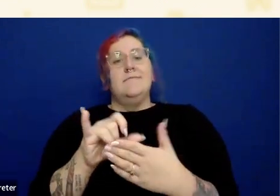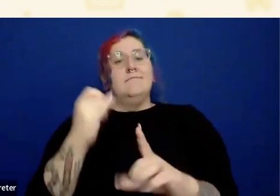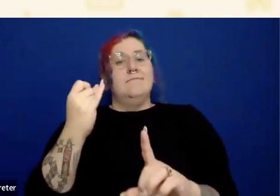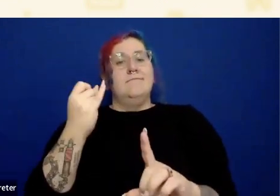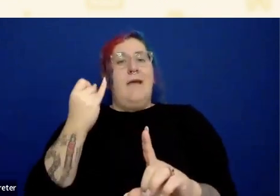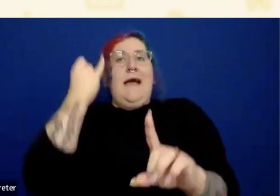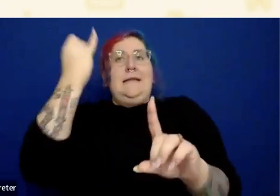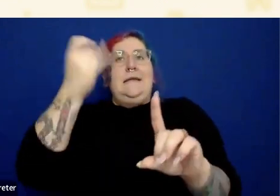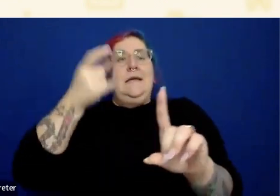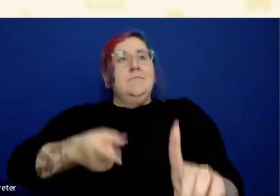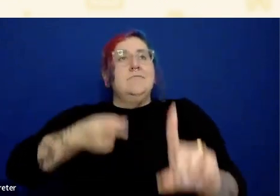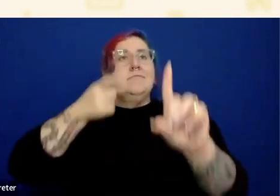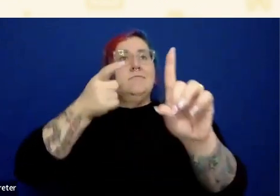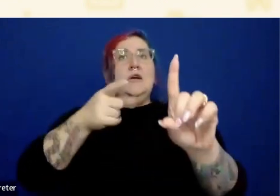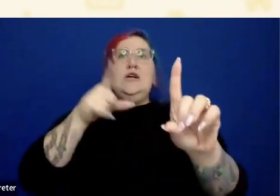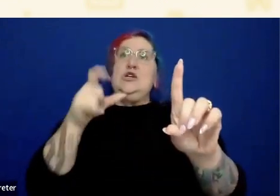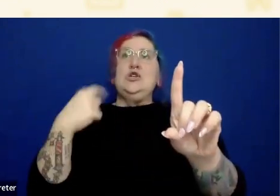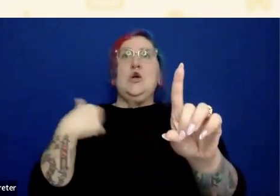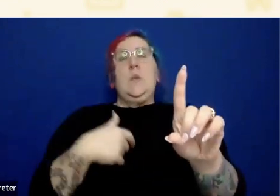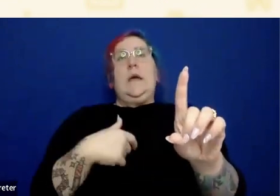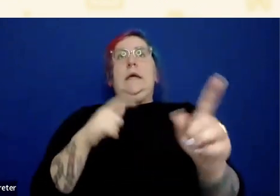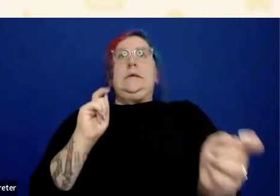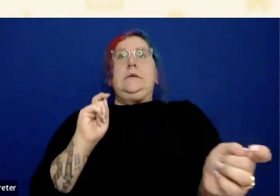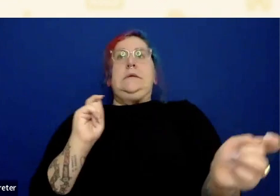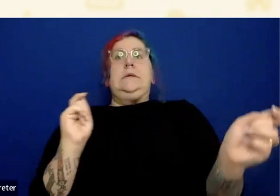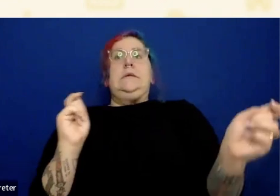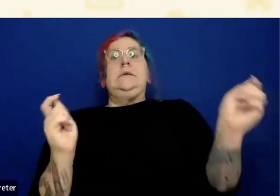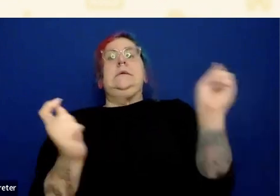which, for those of us who work in accessibility, is one